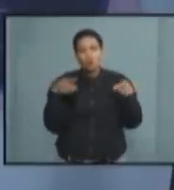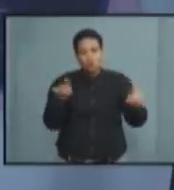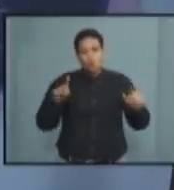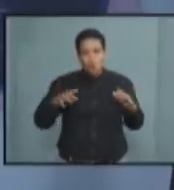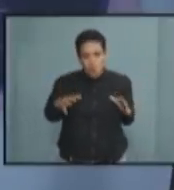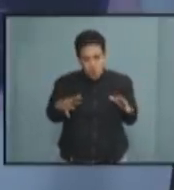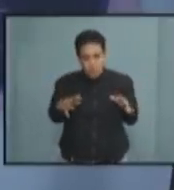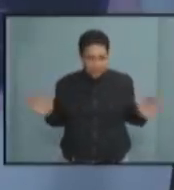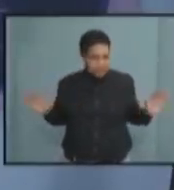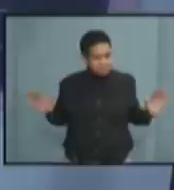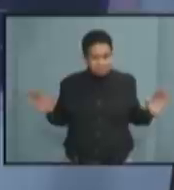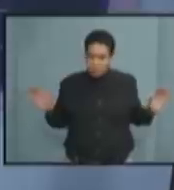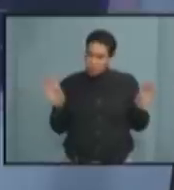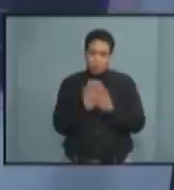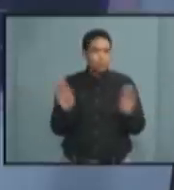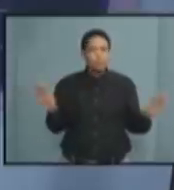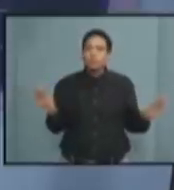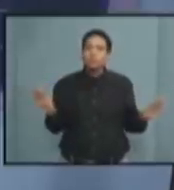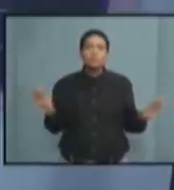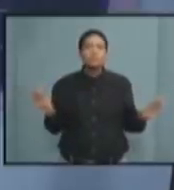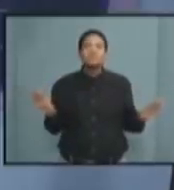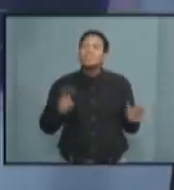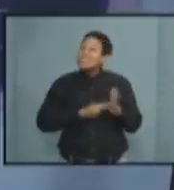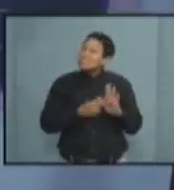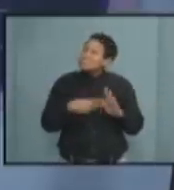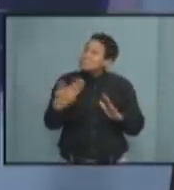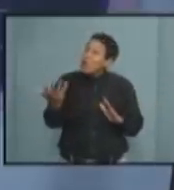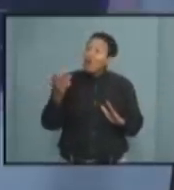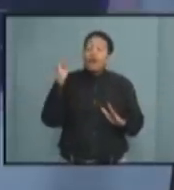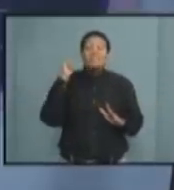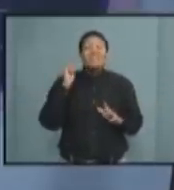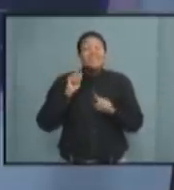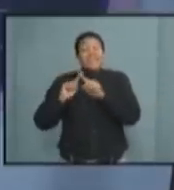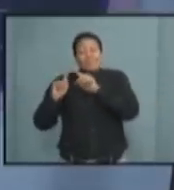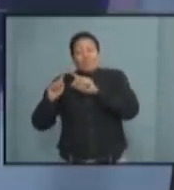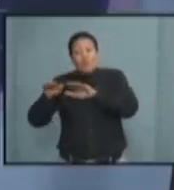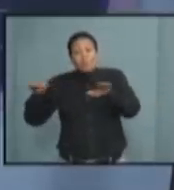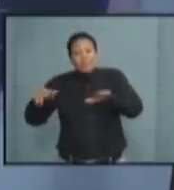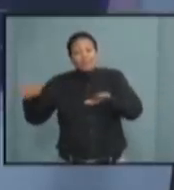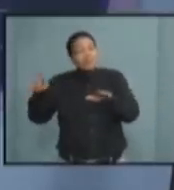weekend that means all bitches will be closed